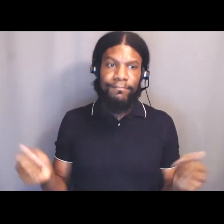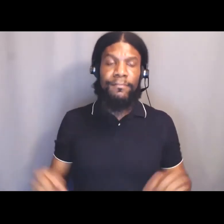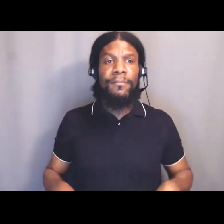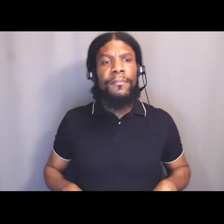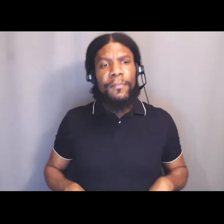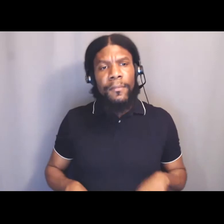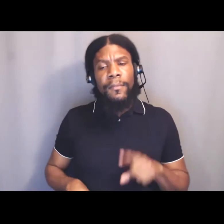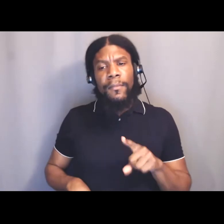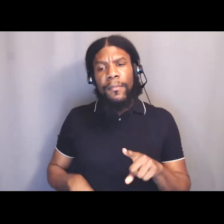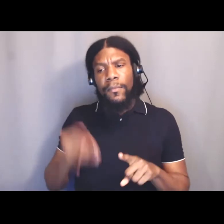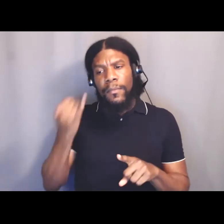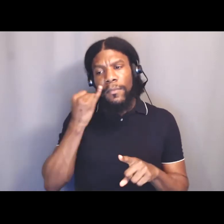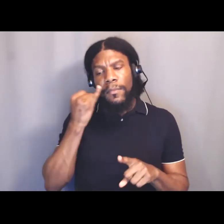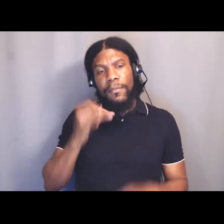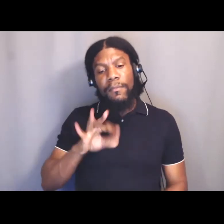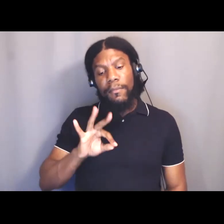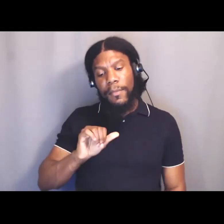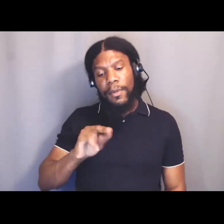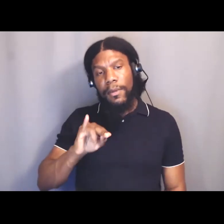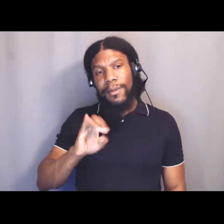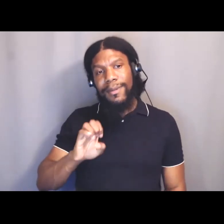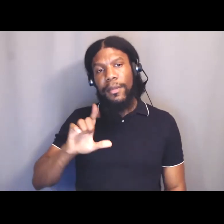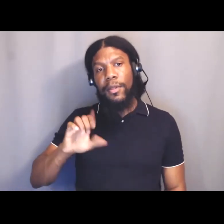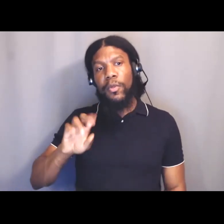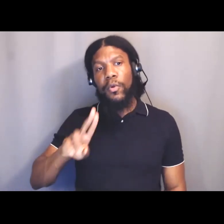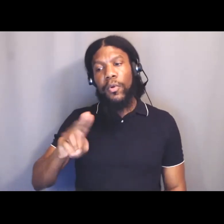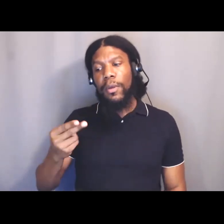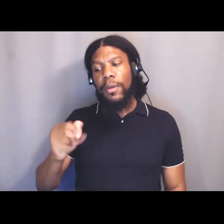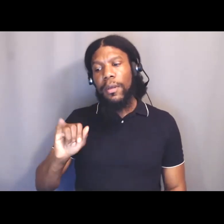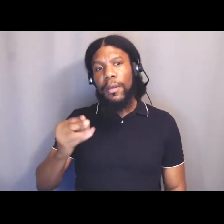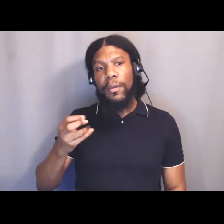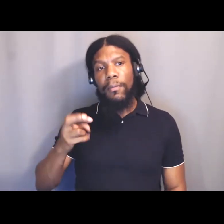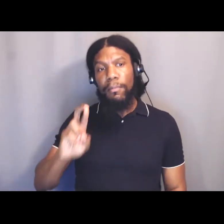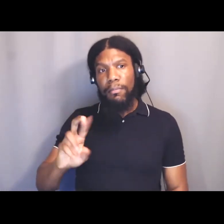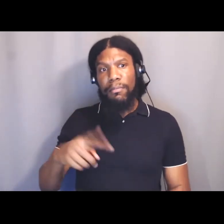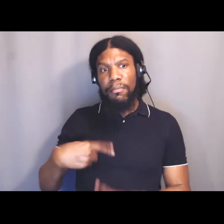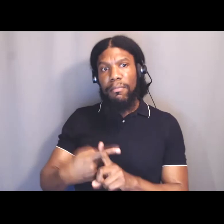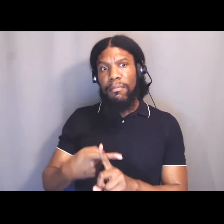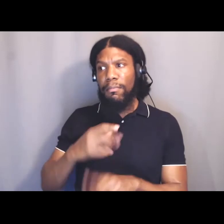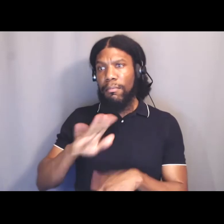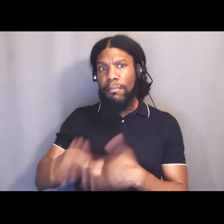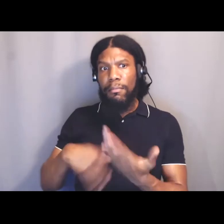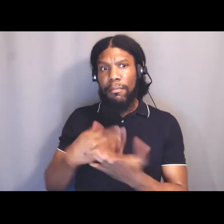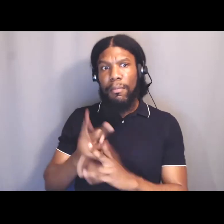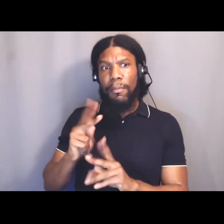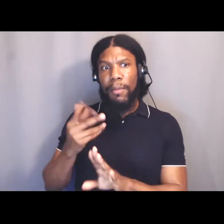all of our fore-bearers had of been able to surround her and protect her life, right.